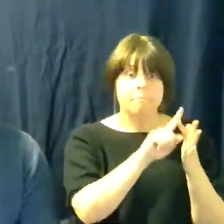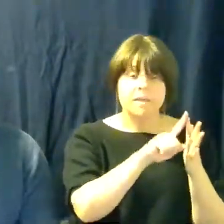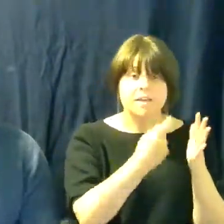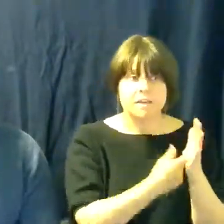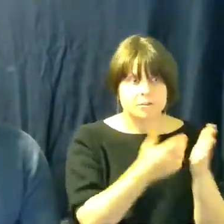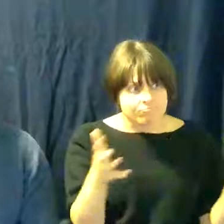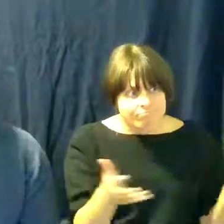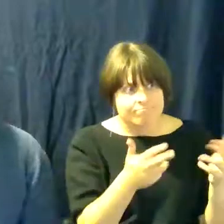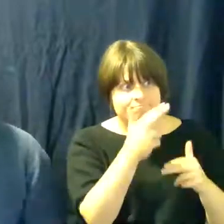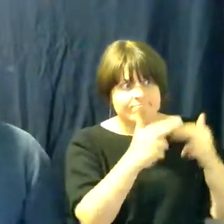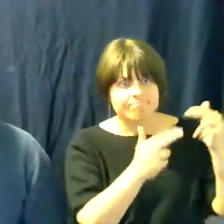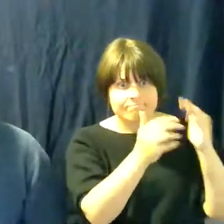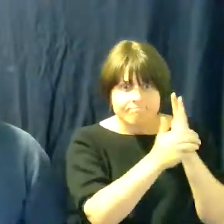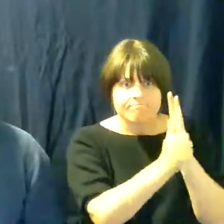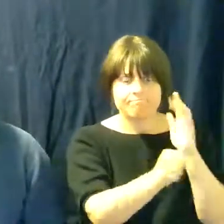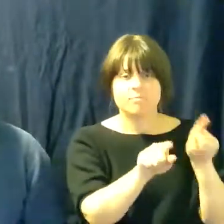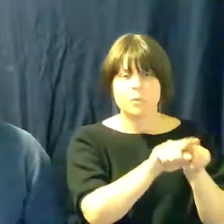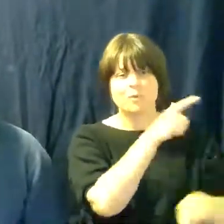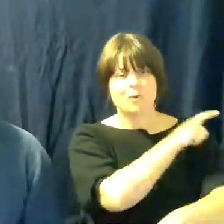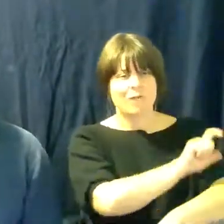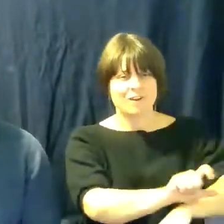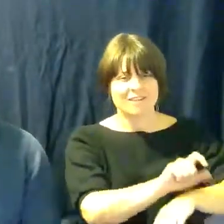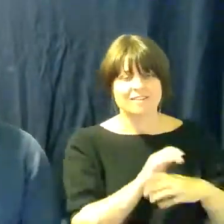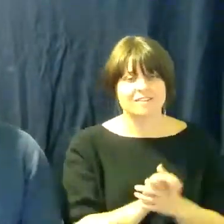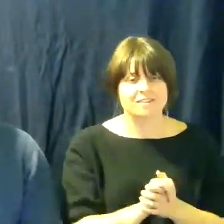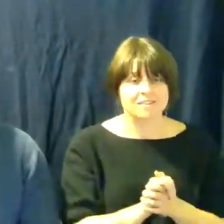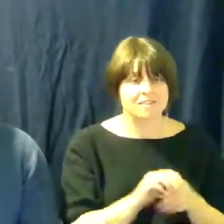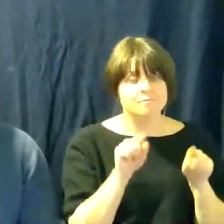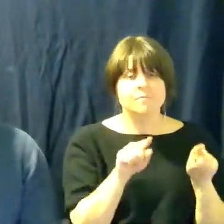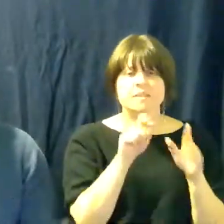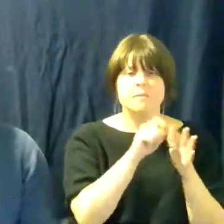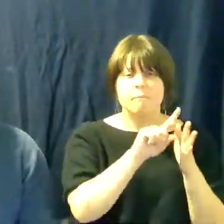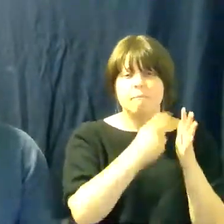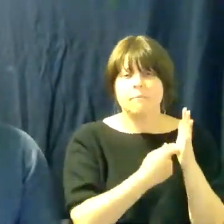support when in need, having the knowledge als helped